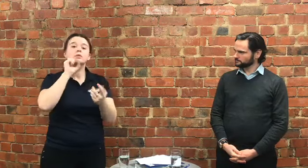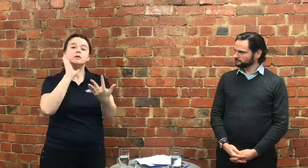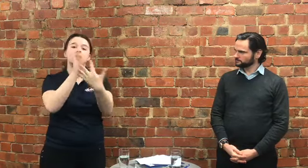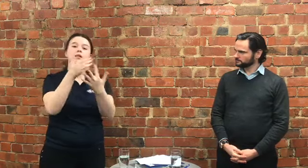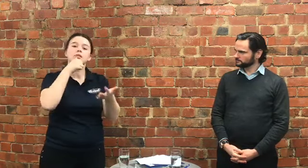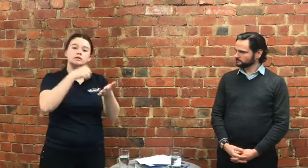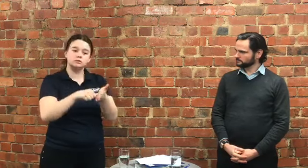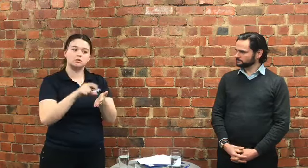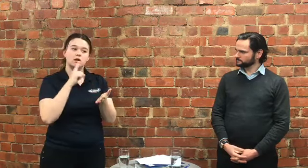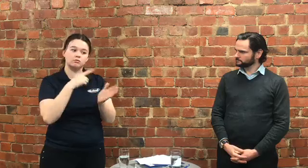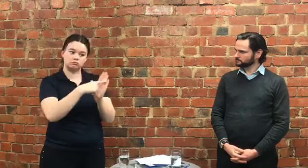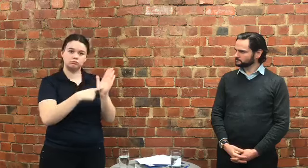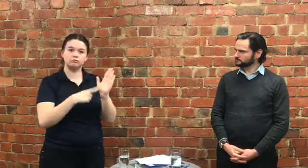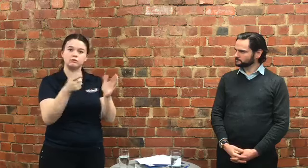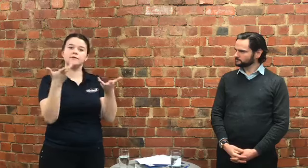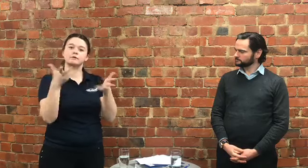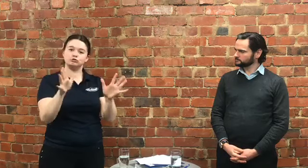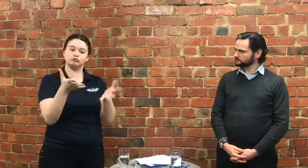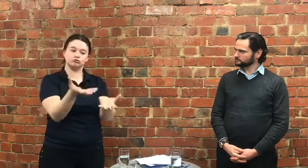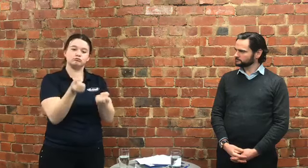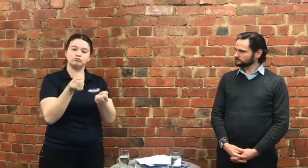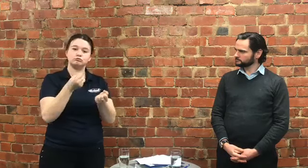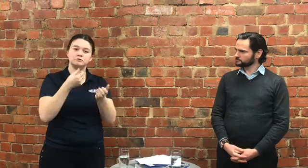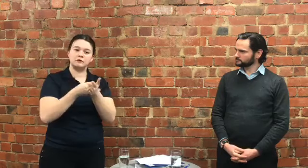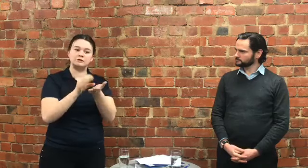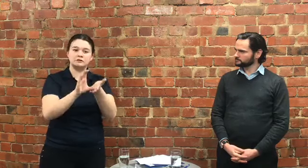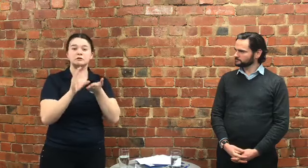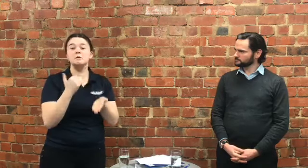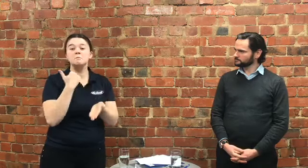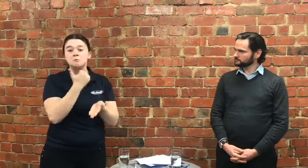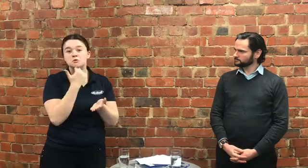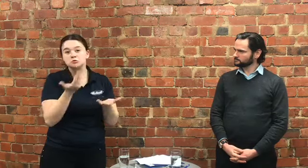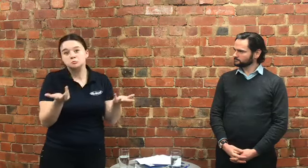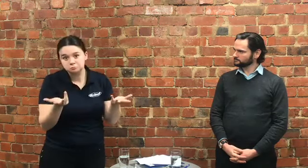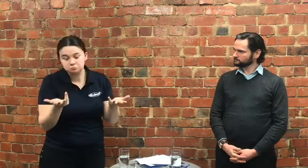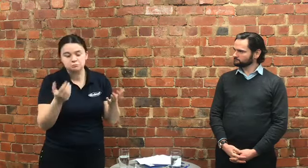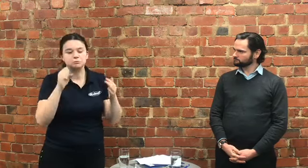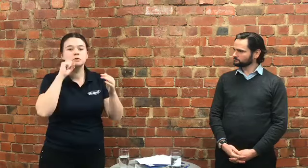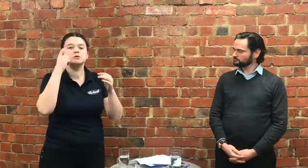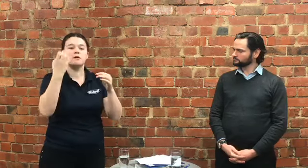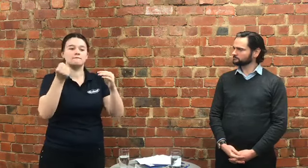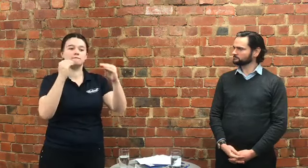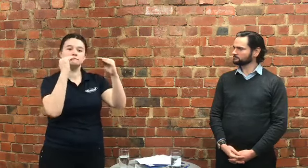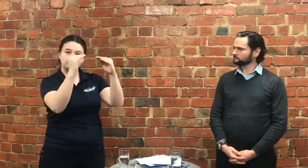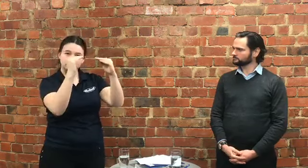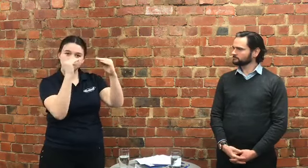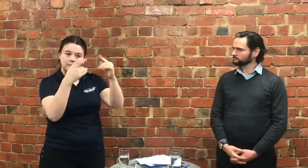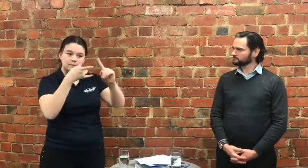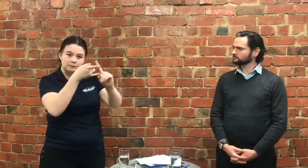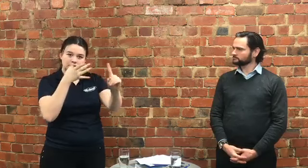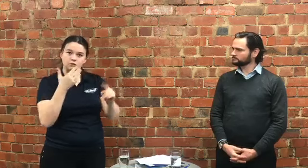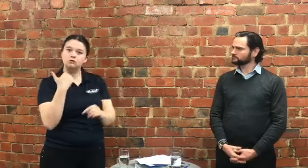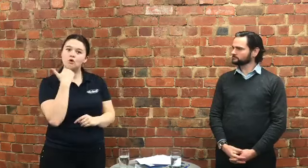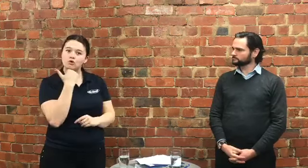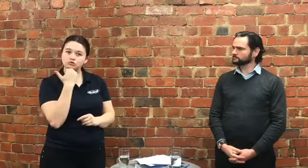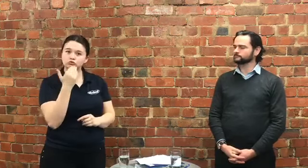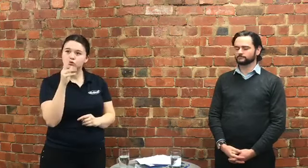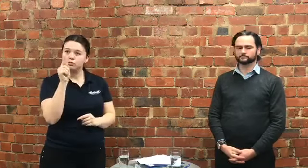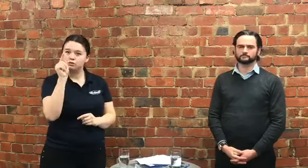You may be wondering, well, how do you access that plan? What you actually get is a letter. It will say the amount that you'll be in receipt of,